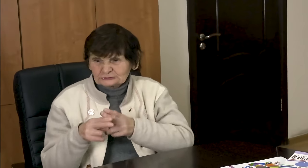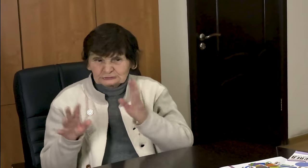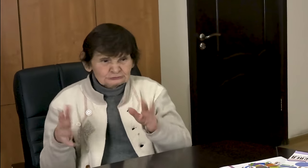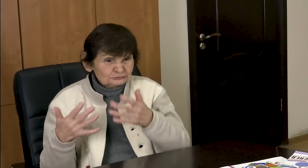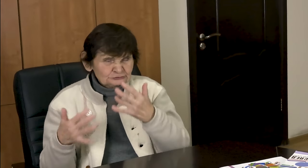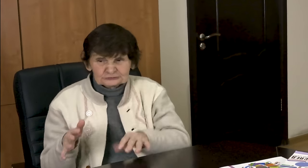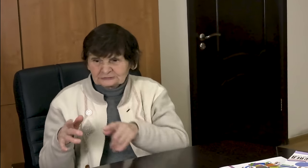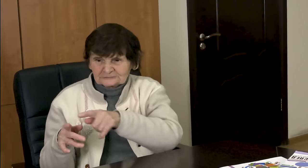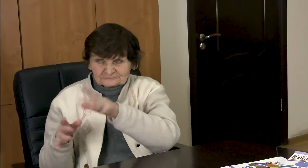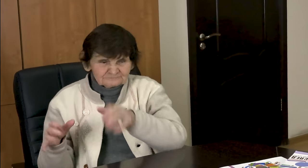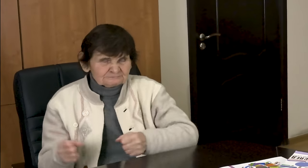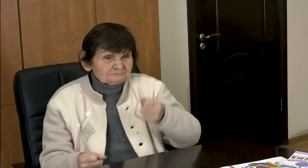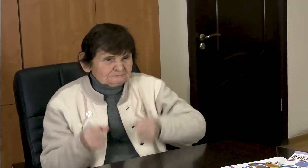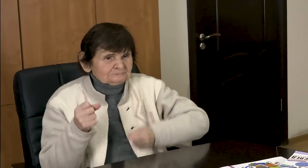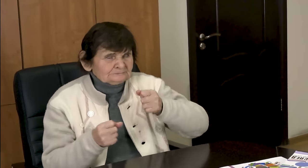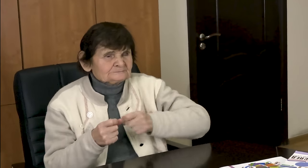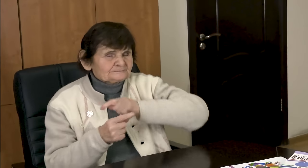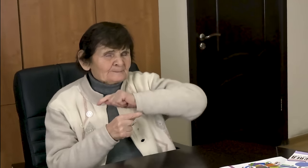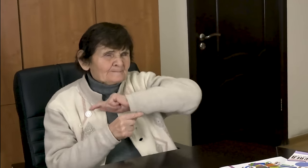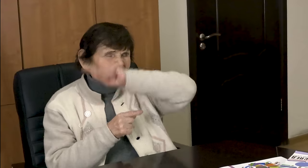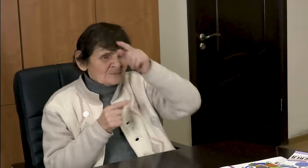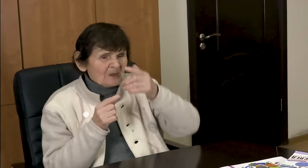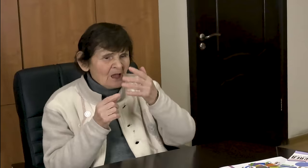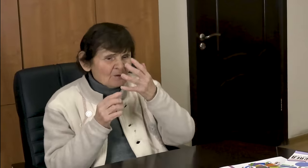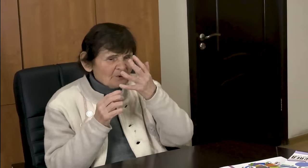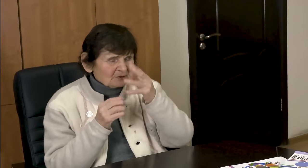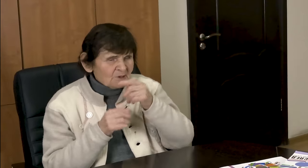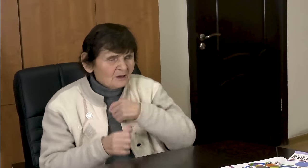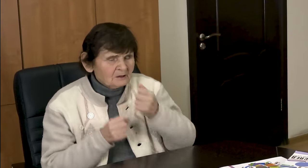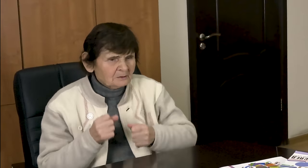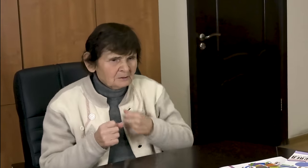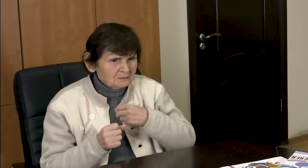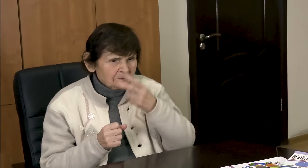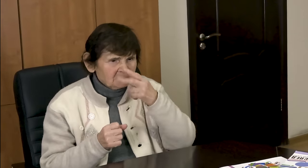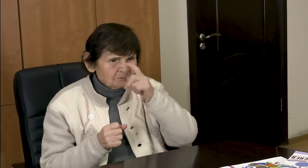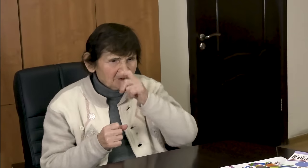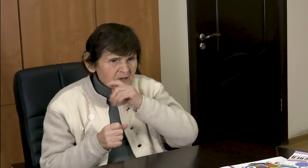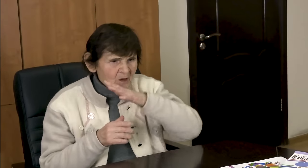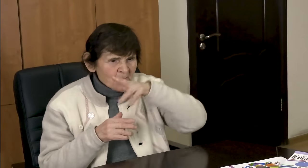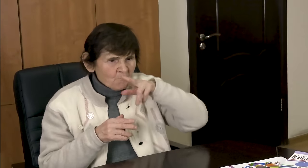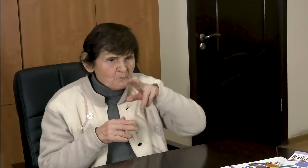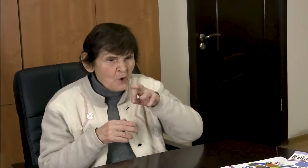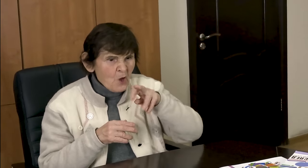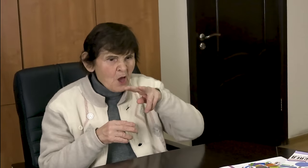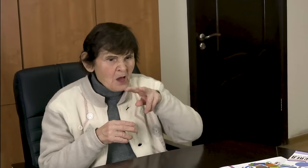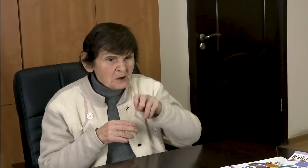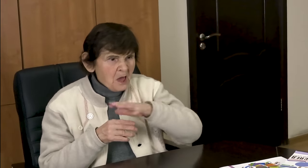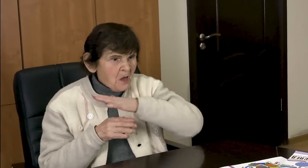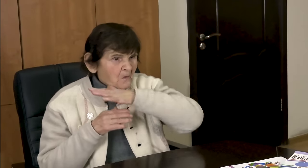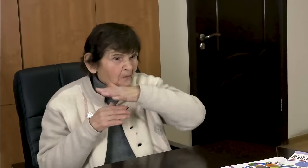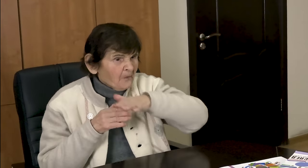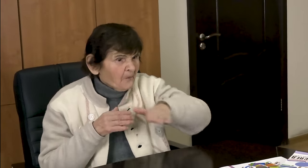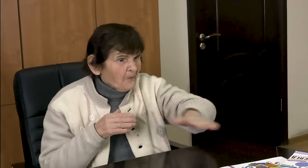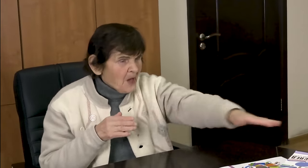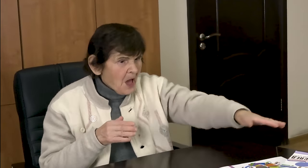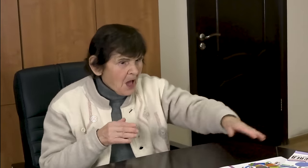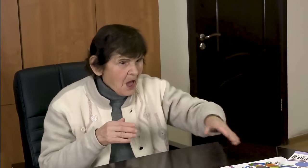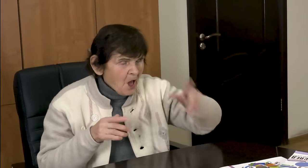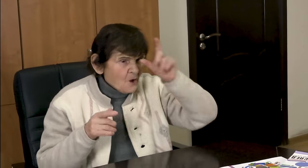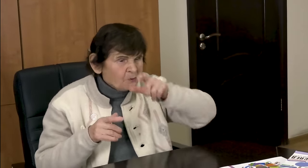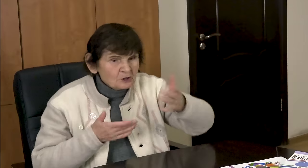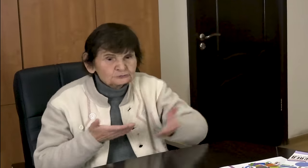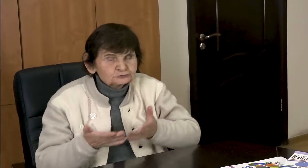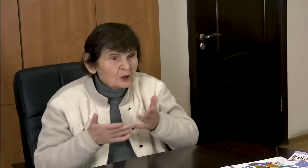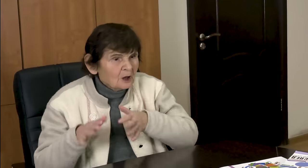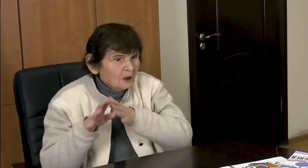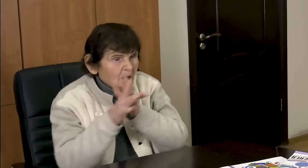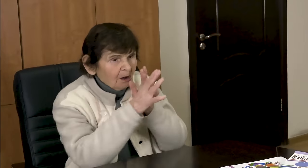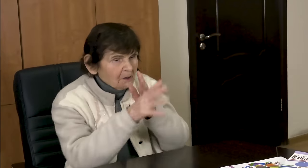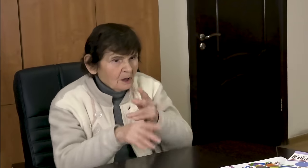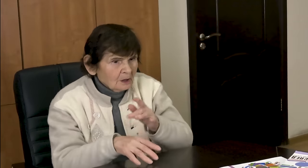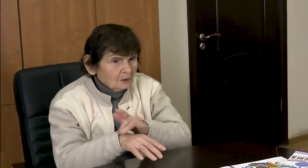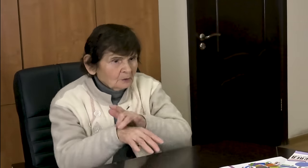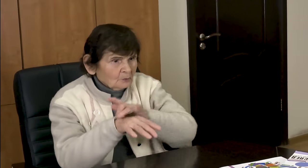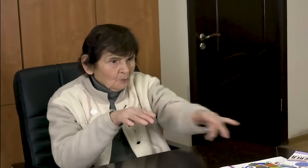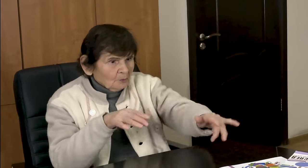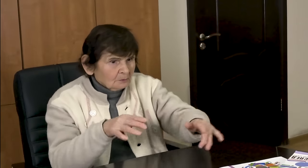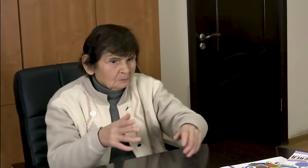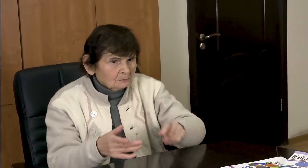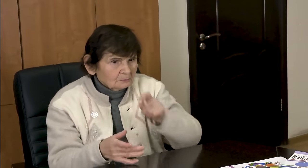She took an iron stick from someone. After walking 5 km, I saw a field - there were no skiers anywhere in sight.